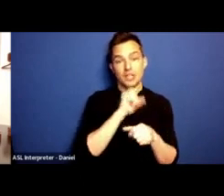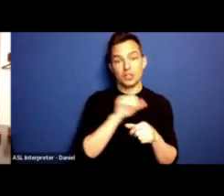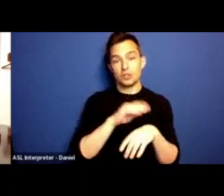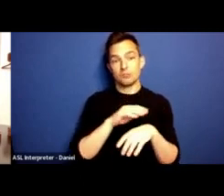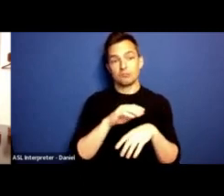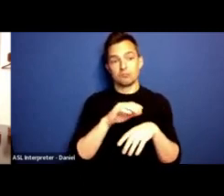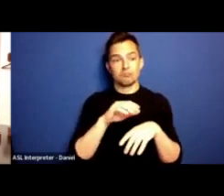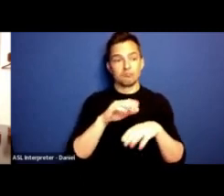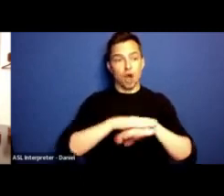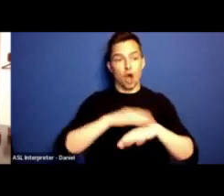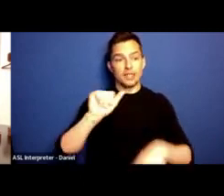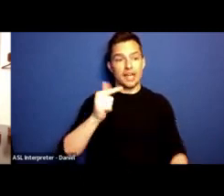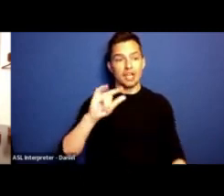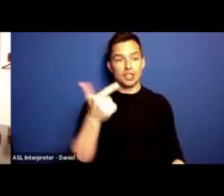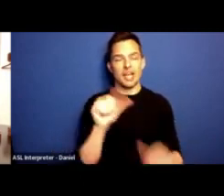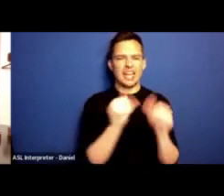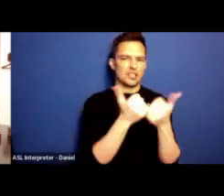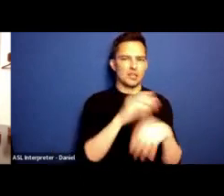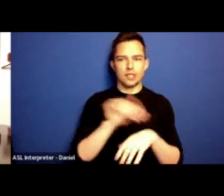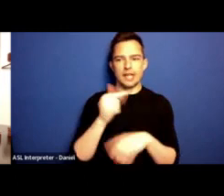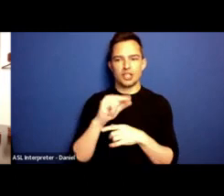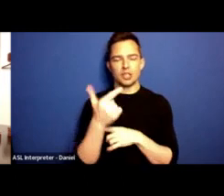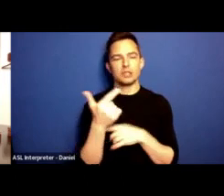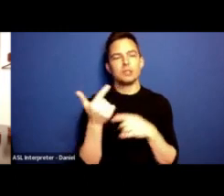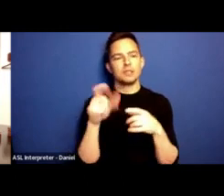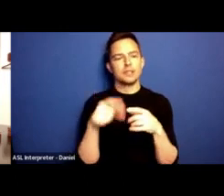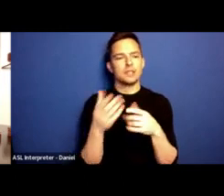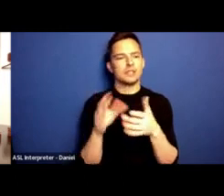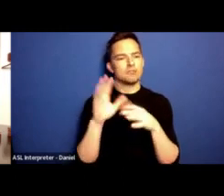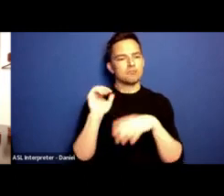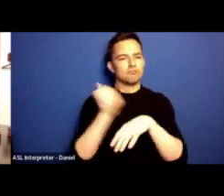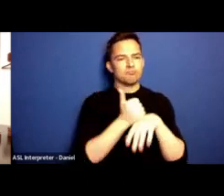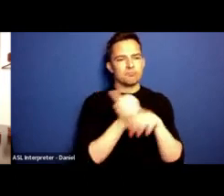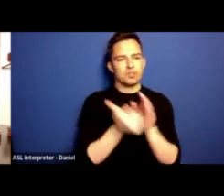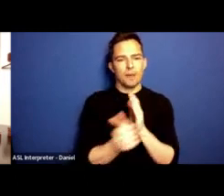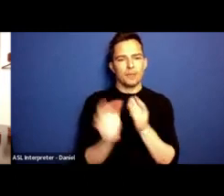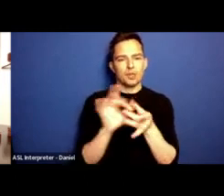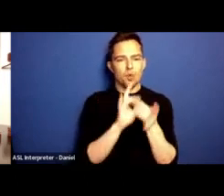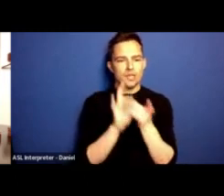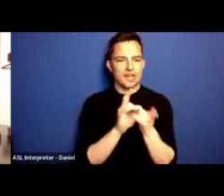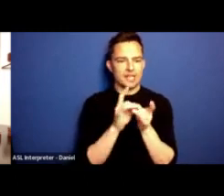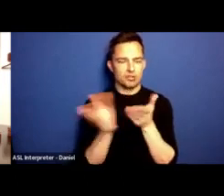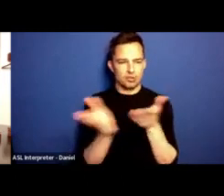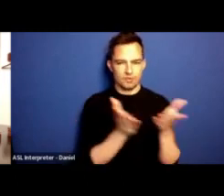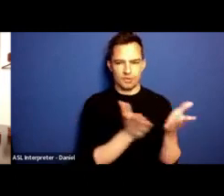comprehensive and coordinated service delivery systems. What this means is, it doesn't matter